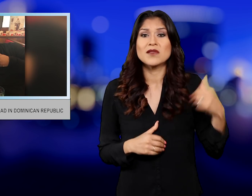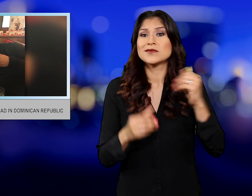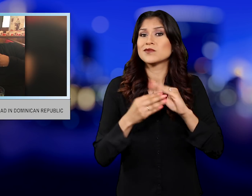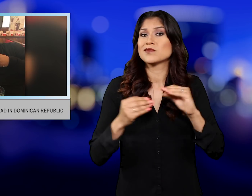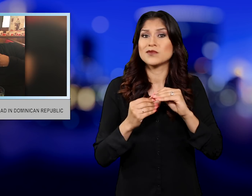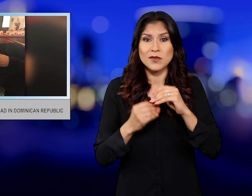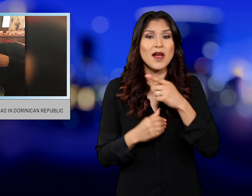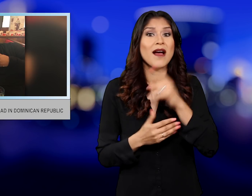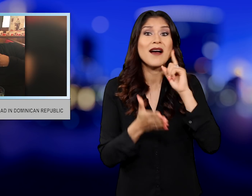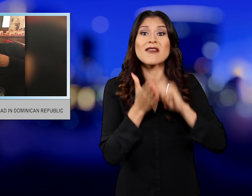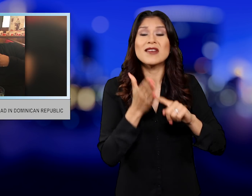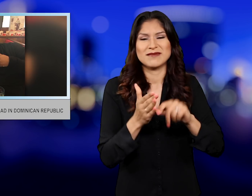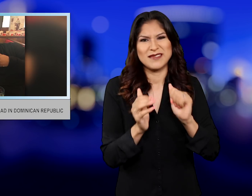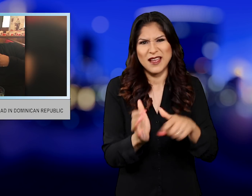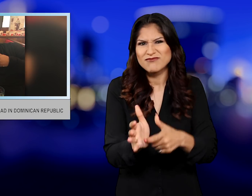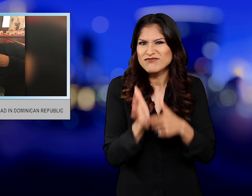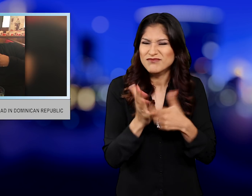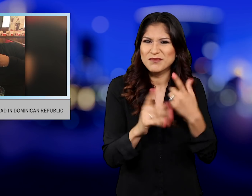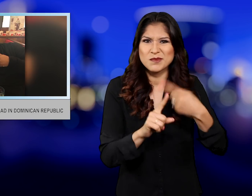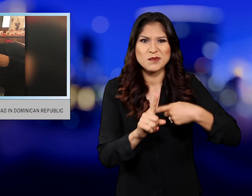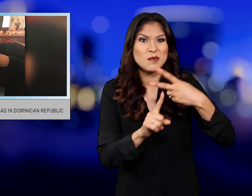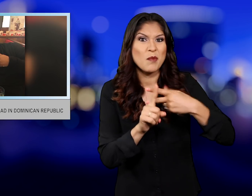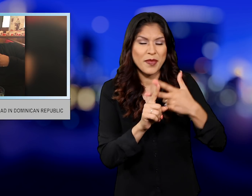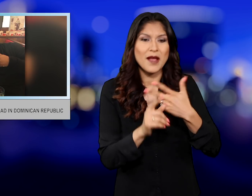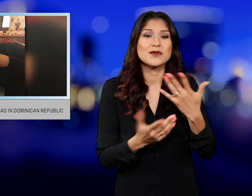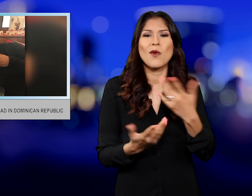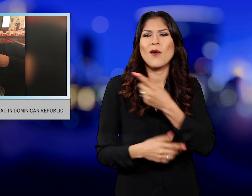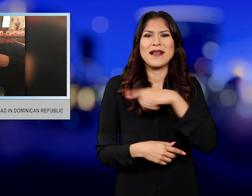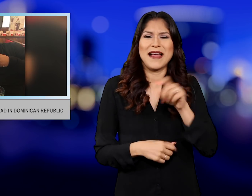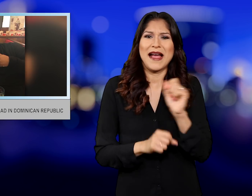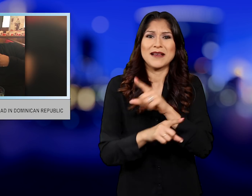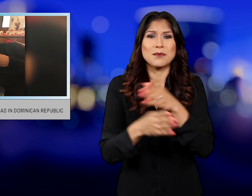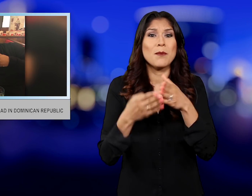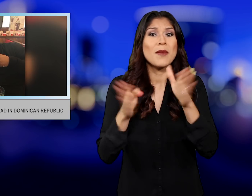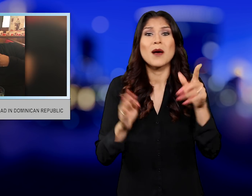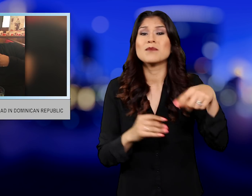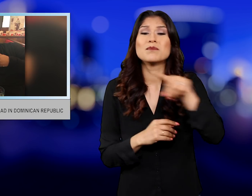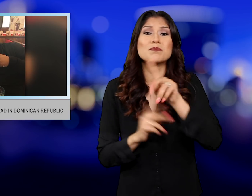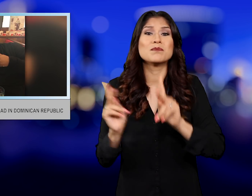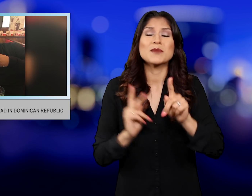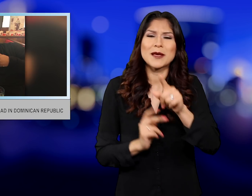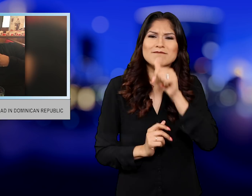Officials say the investigation could take months and they're asking the public to be